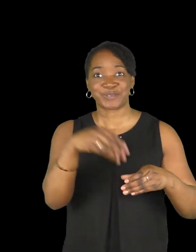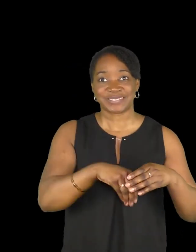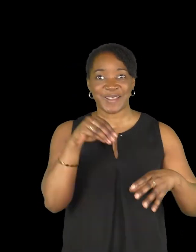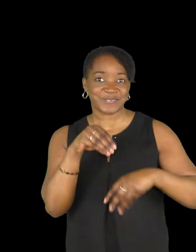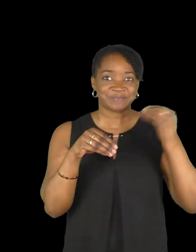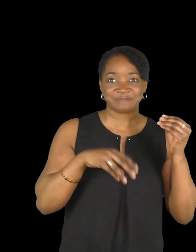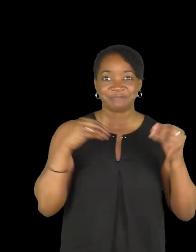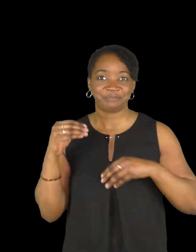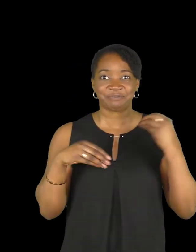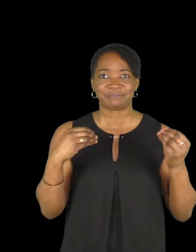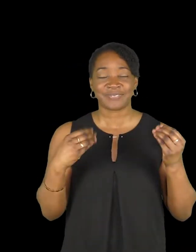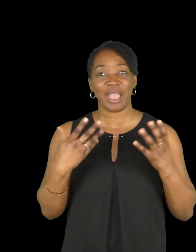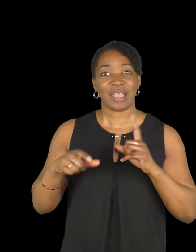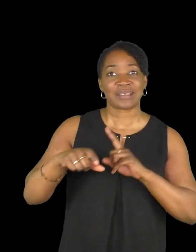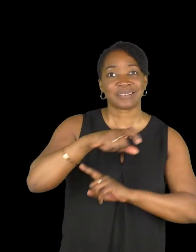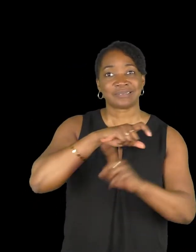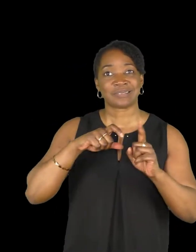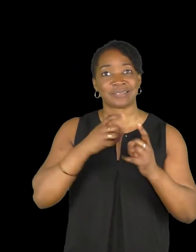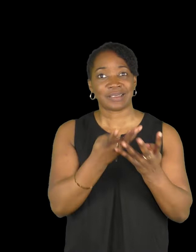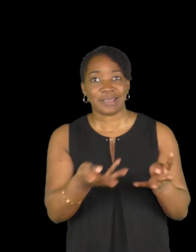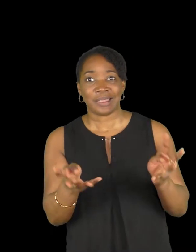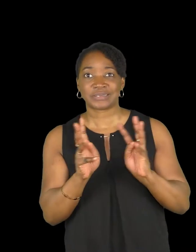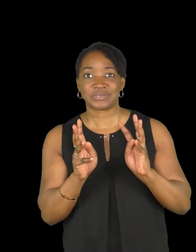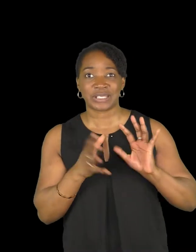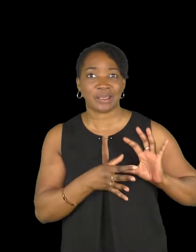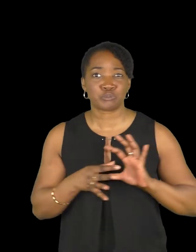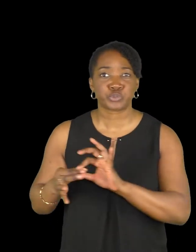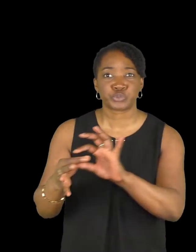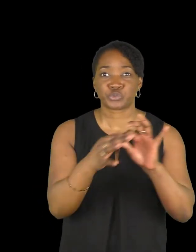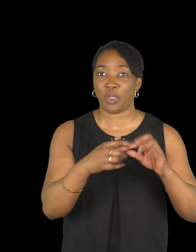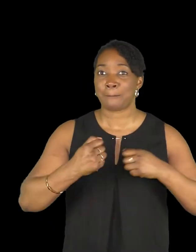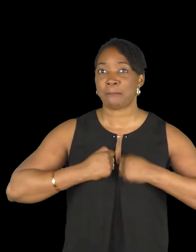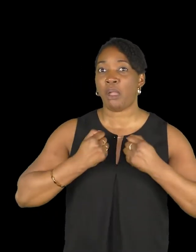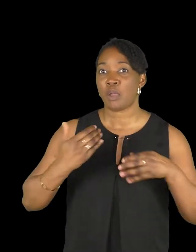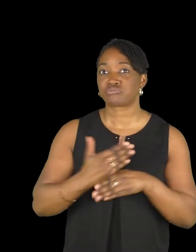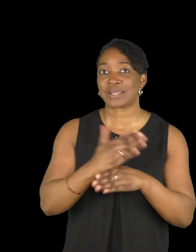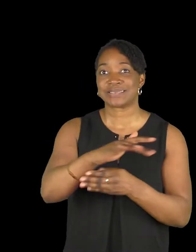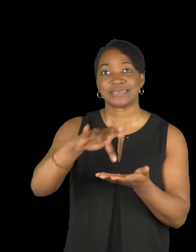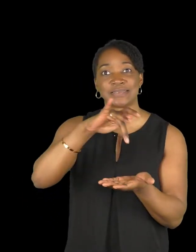in kind of collectivity and connectivity, those are the things that my practice is centred around,